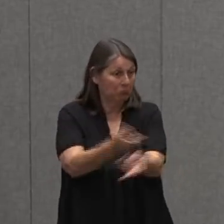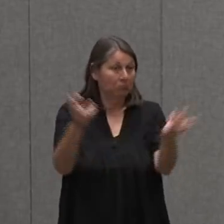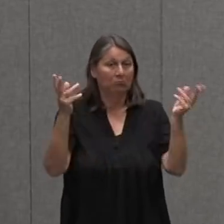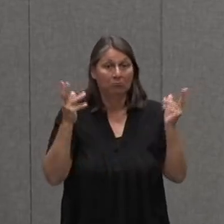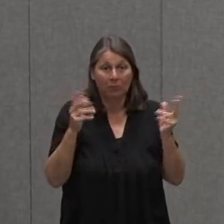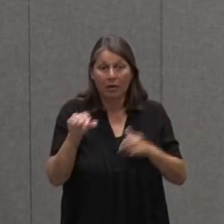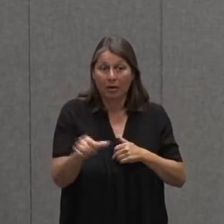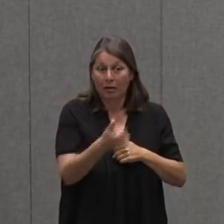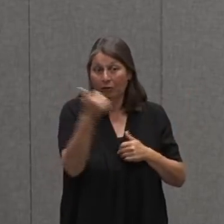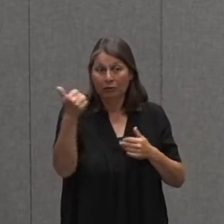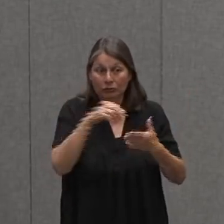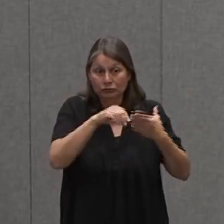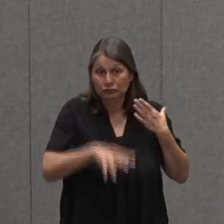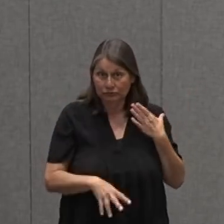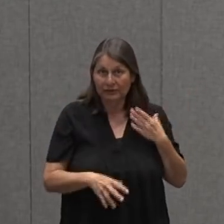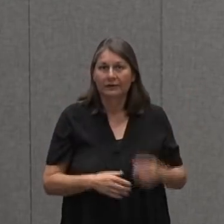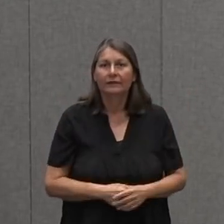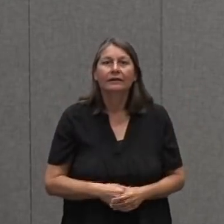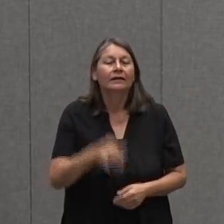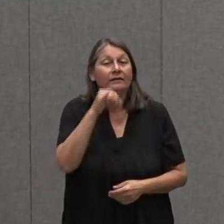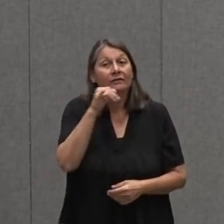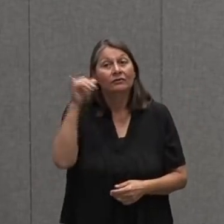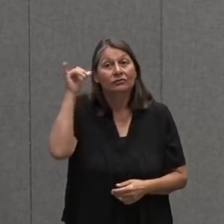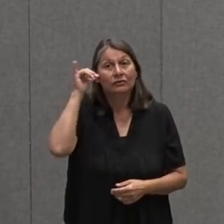So yesterday we learned about the Amazon,